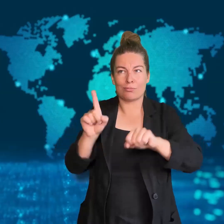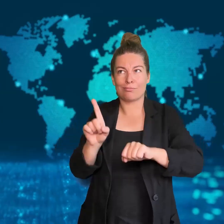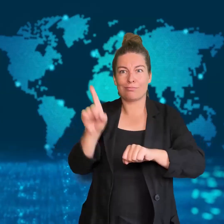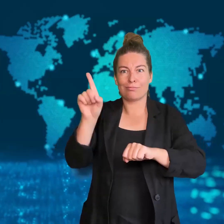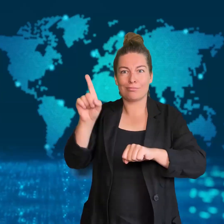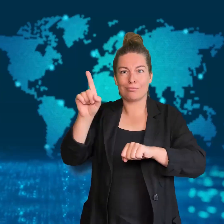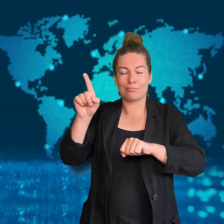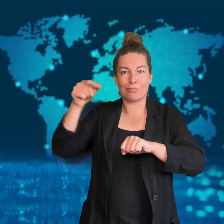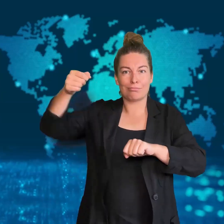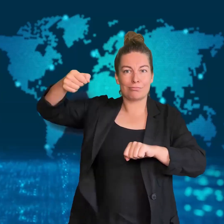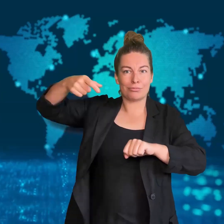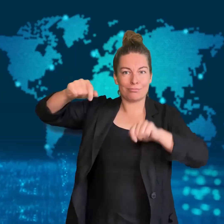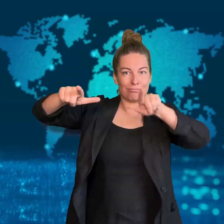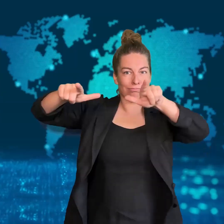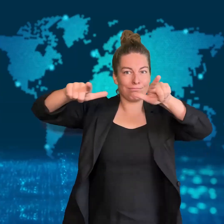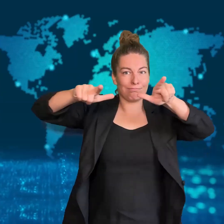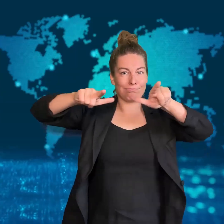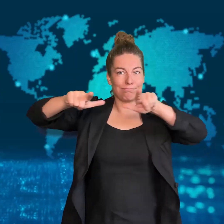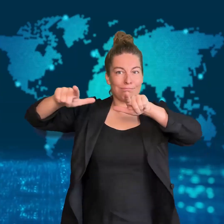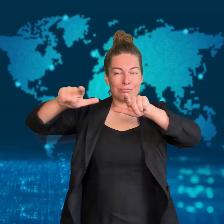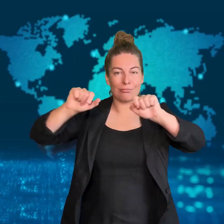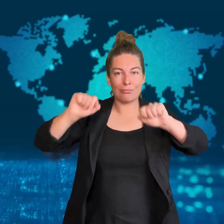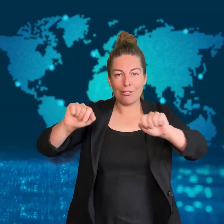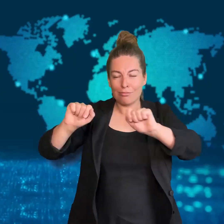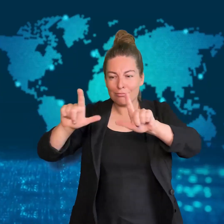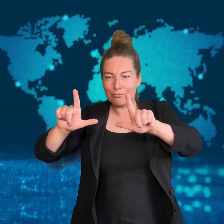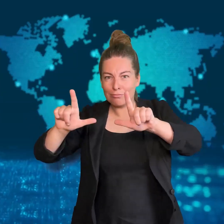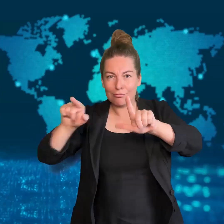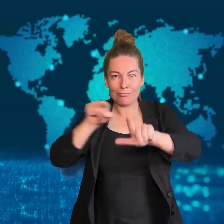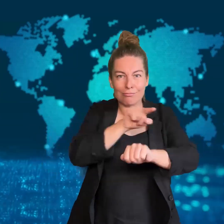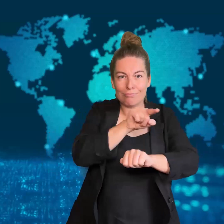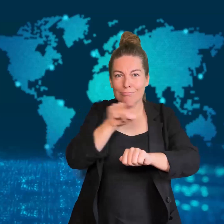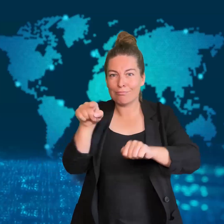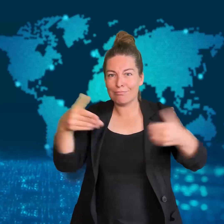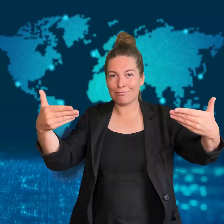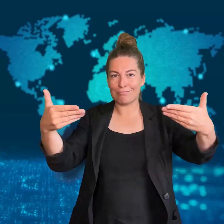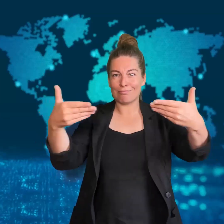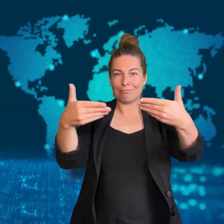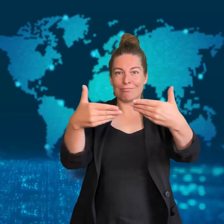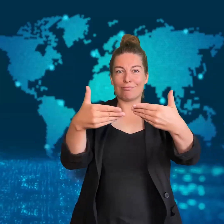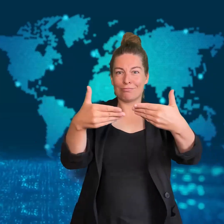current satellite images of Greenland's coast.